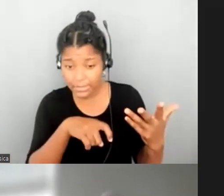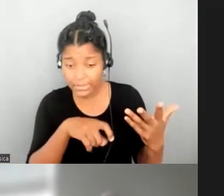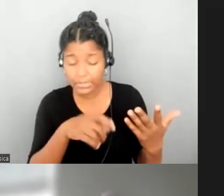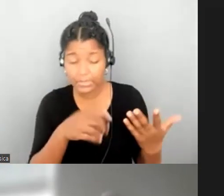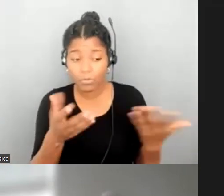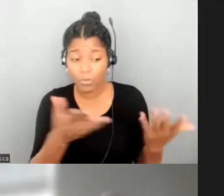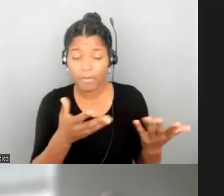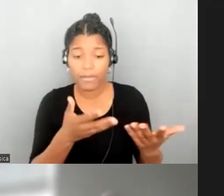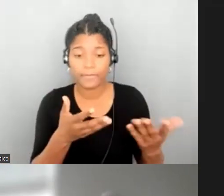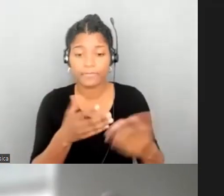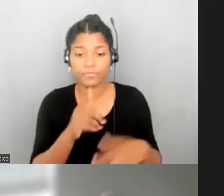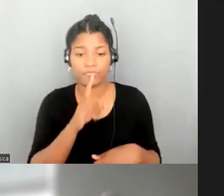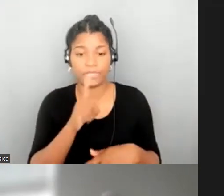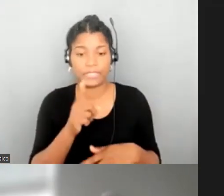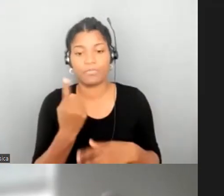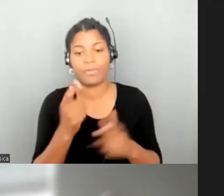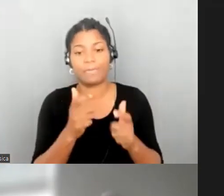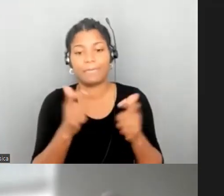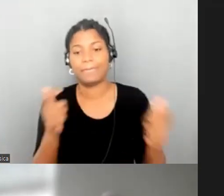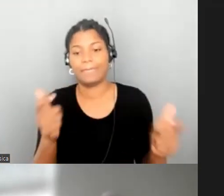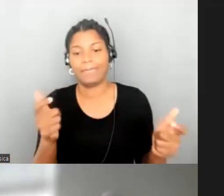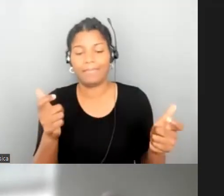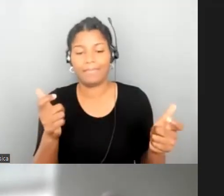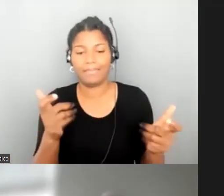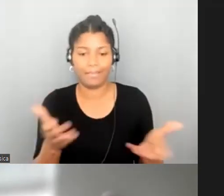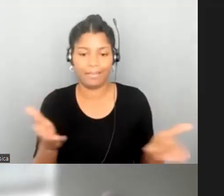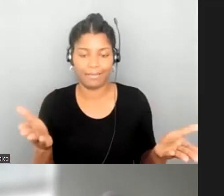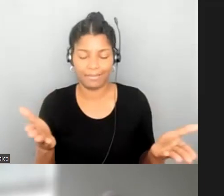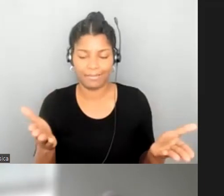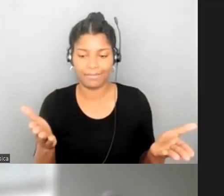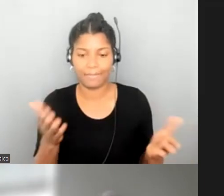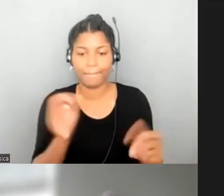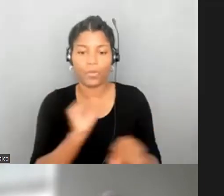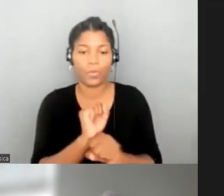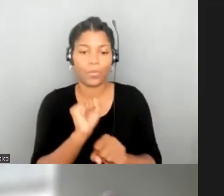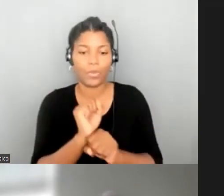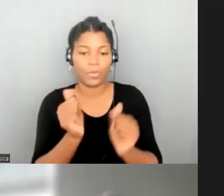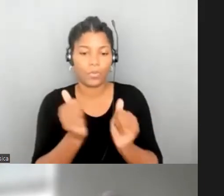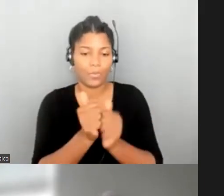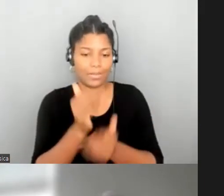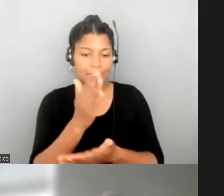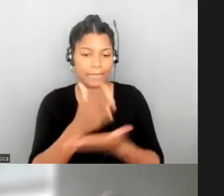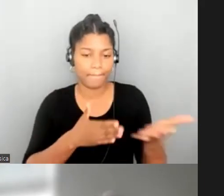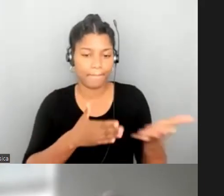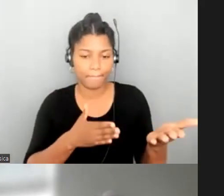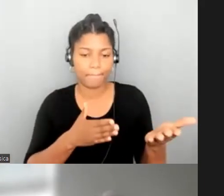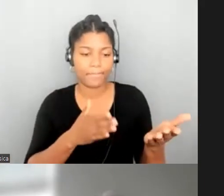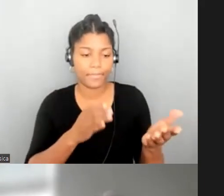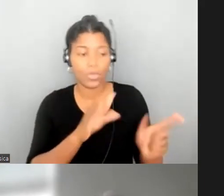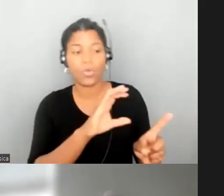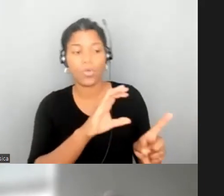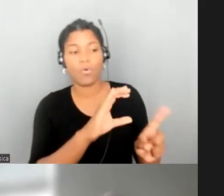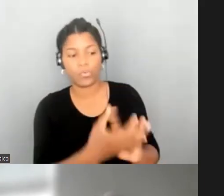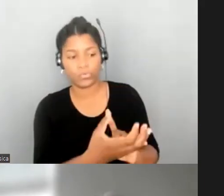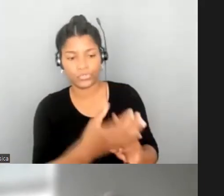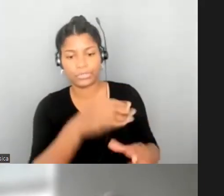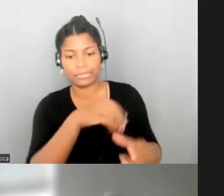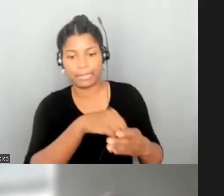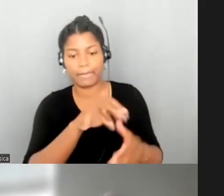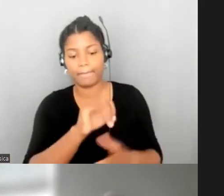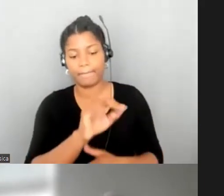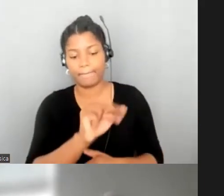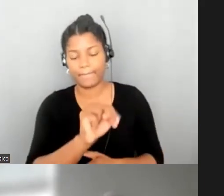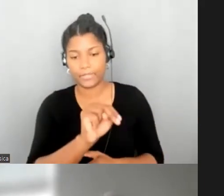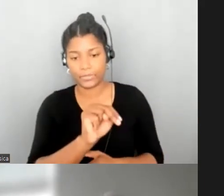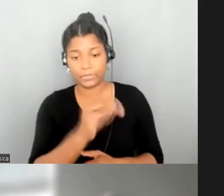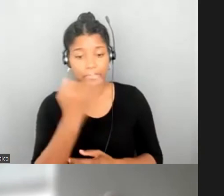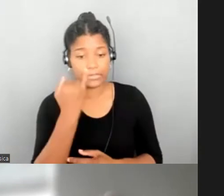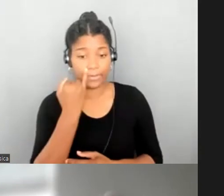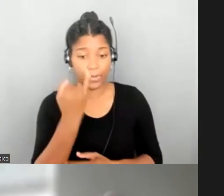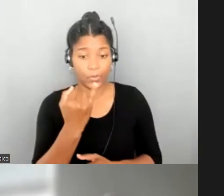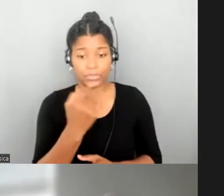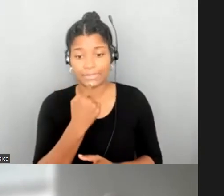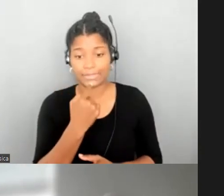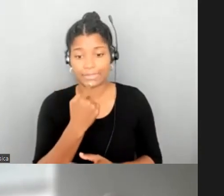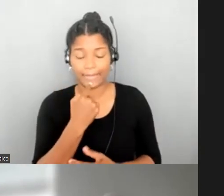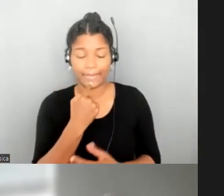One big thing we found working with some cultures within Minnesota is if we said bring in chore